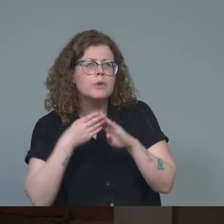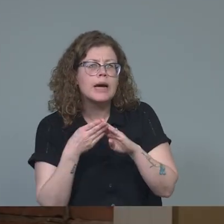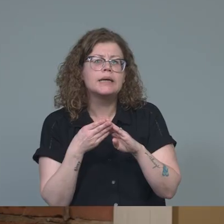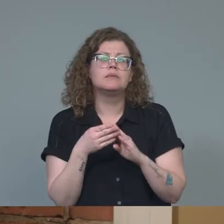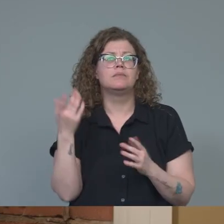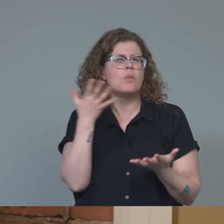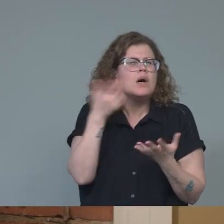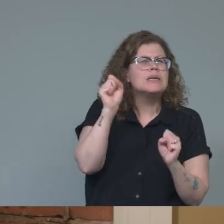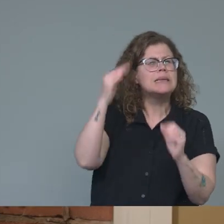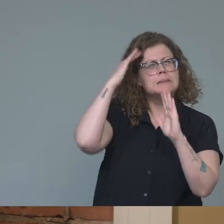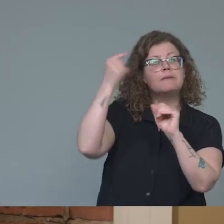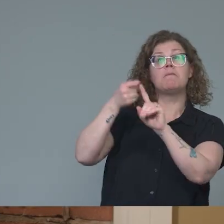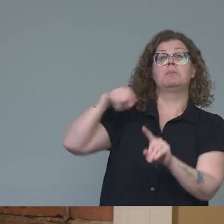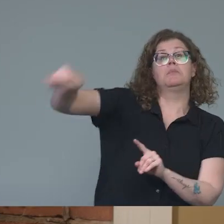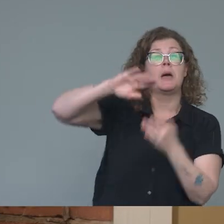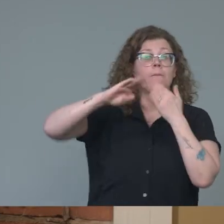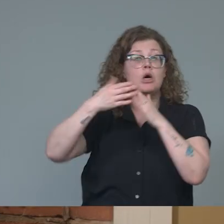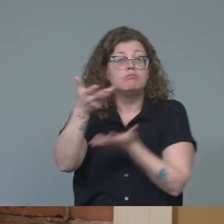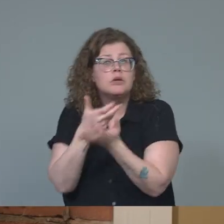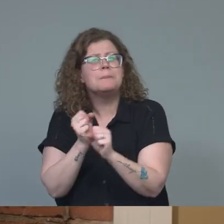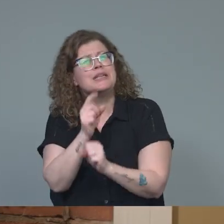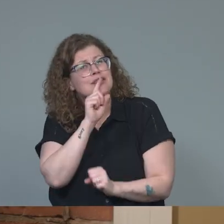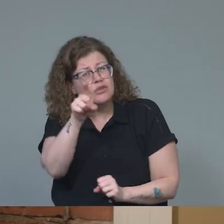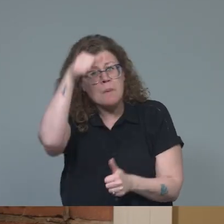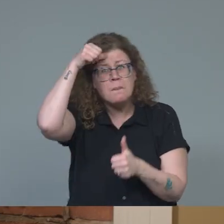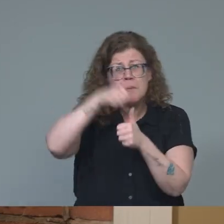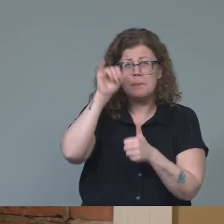So remember, community engagement, even if it's a part of your process and it's something that